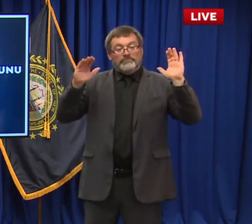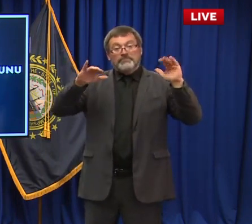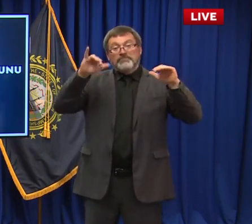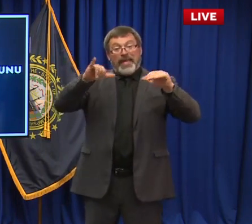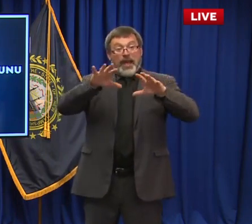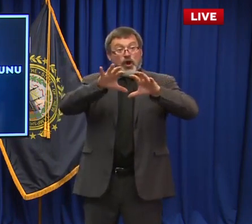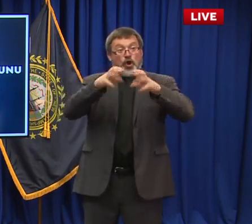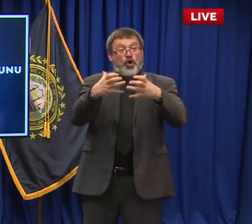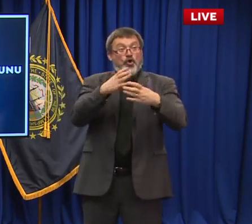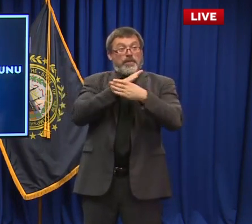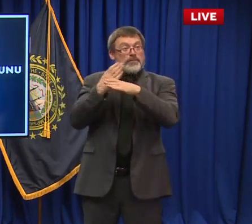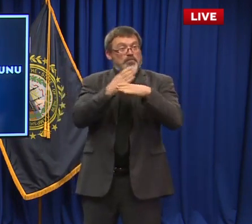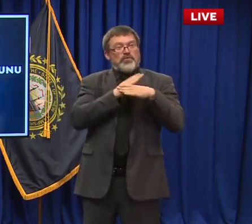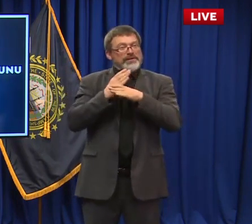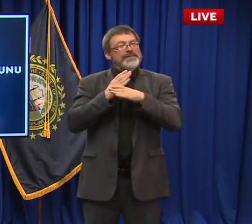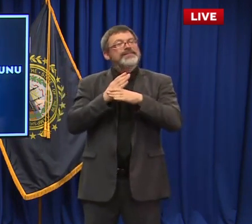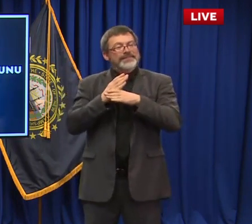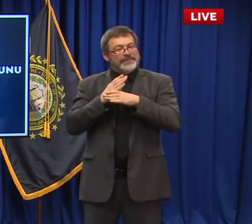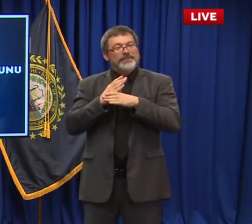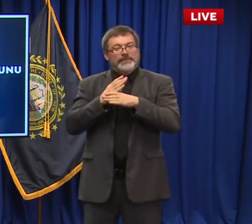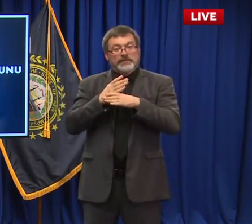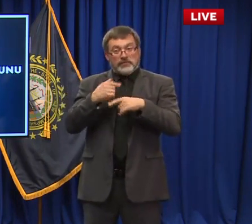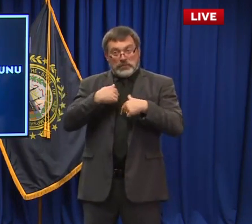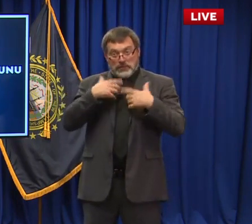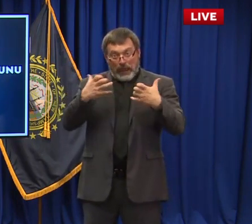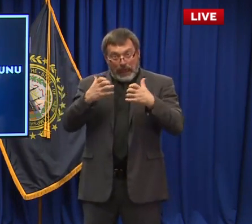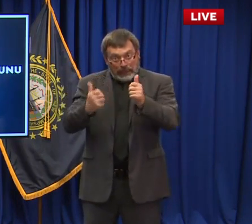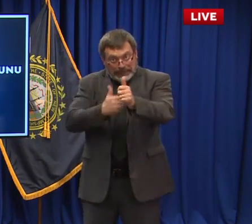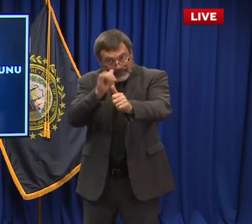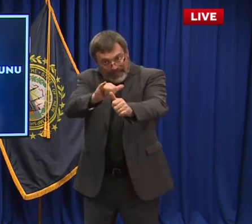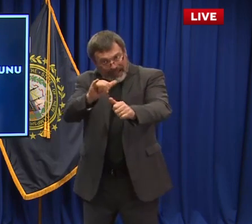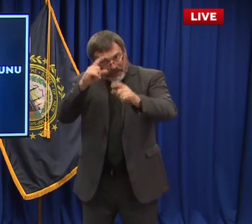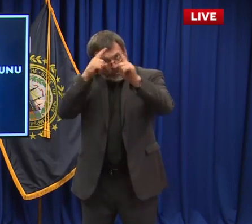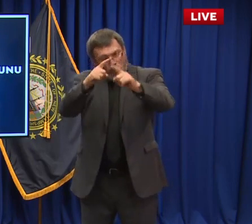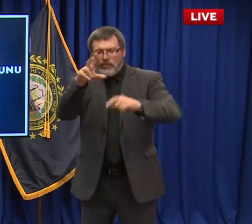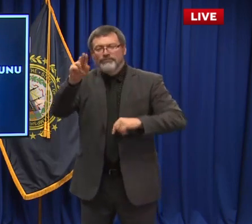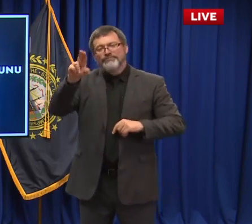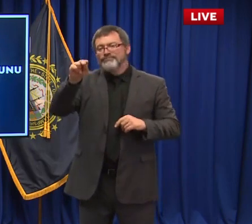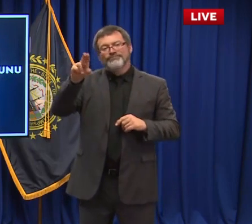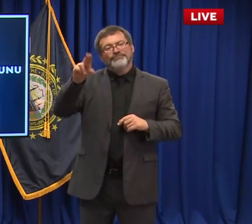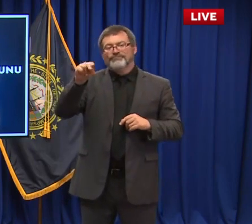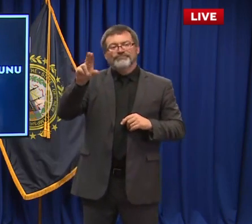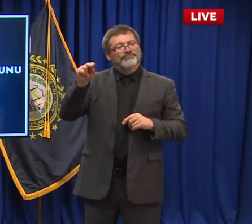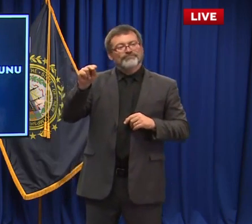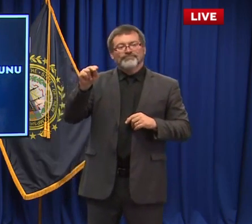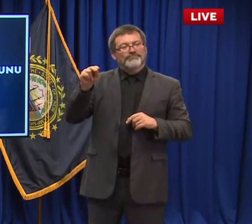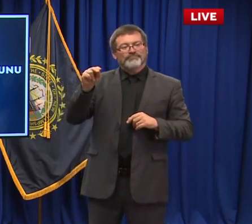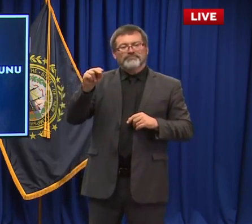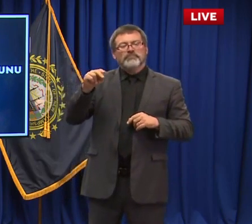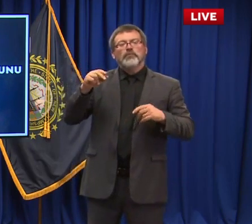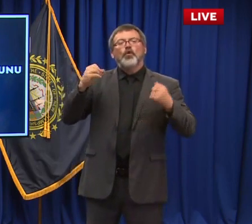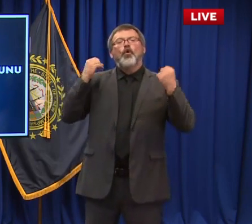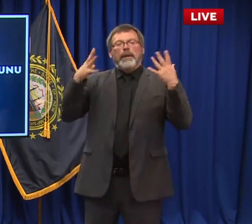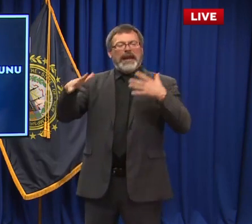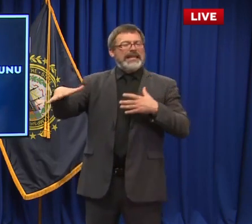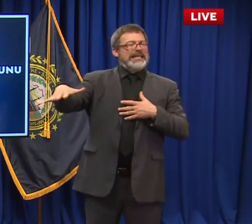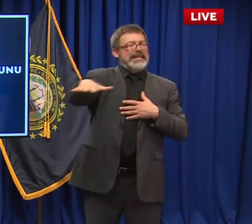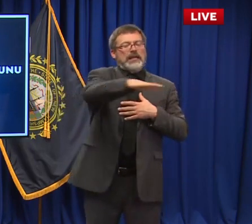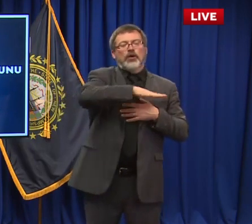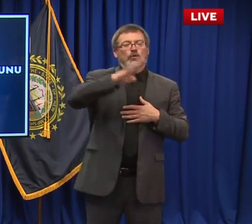HERD IMMUNITY IS NOT THE GOAL HERE BECAUSE PEOPLE ARE GOING TO DIE IF YOU LET COVID-19 GO UNCHECKED THROUGH A POPULATION.